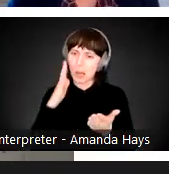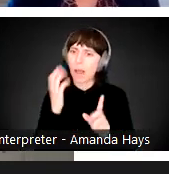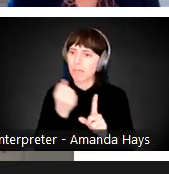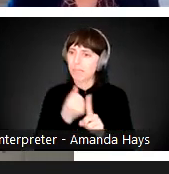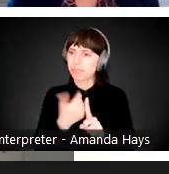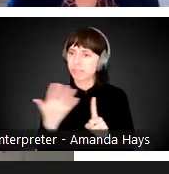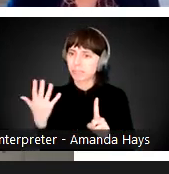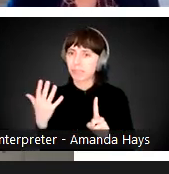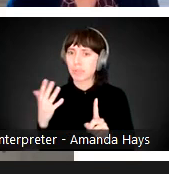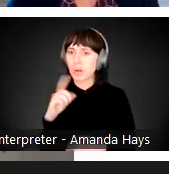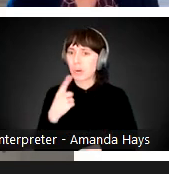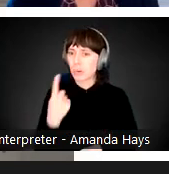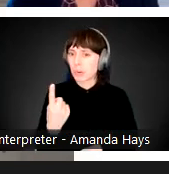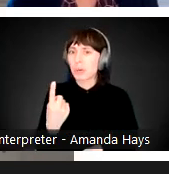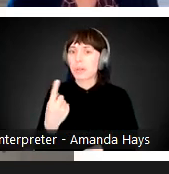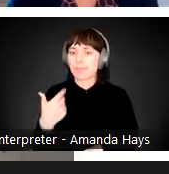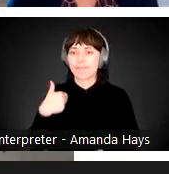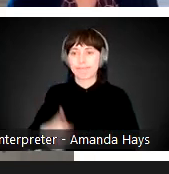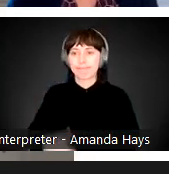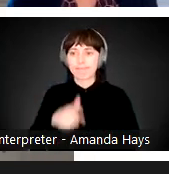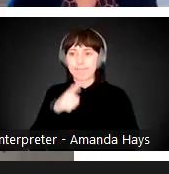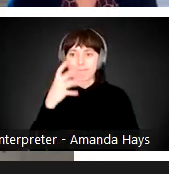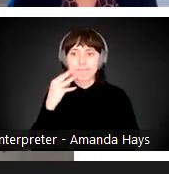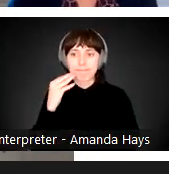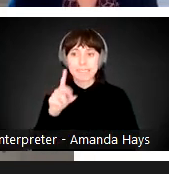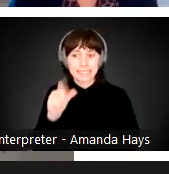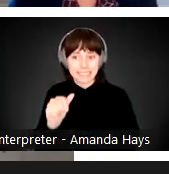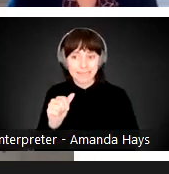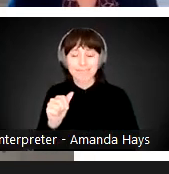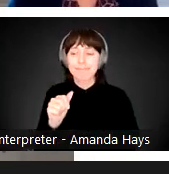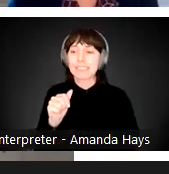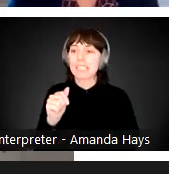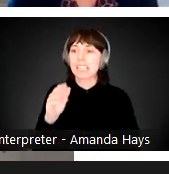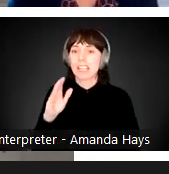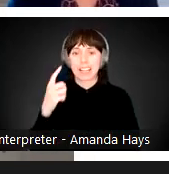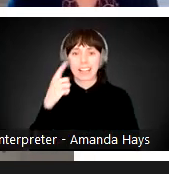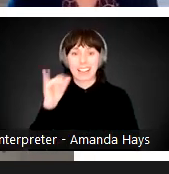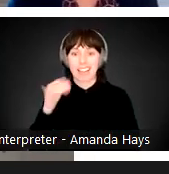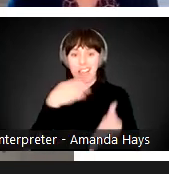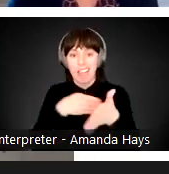bias is wrong- I know that my mental health condition actually makes me a